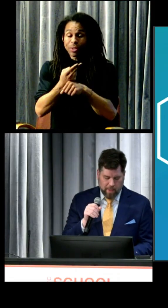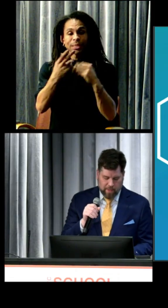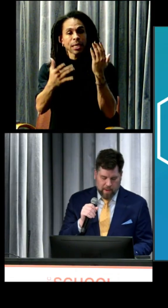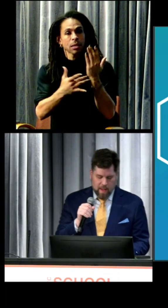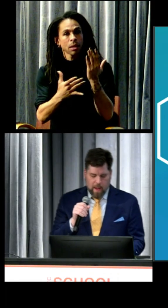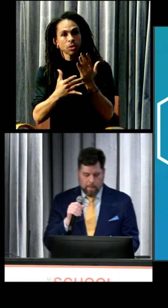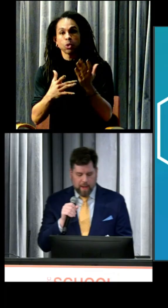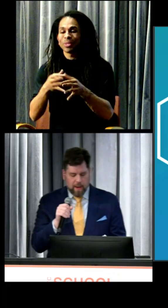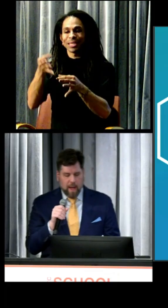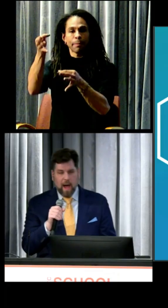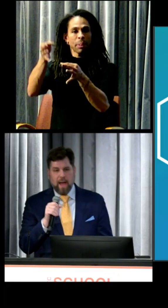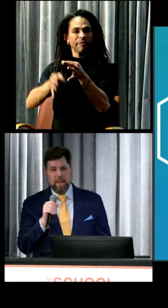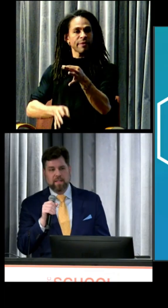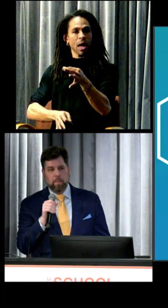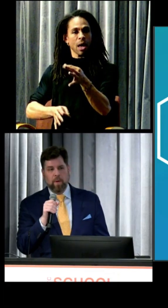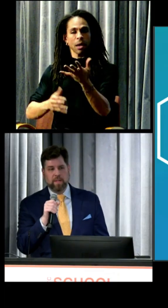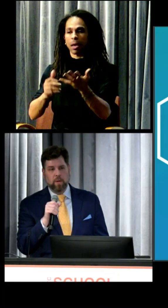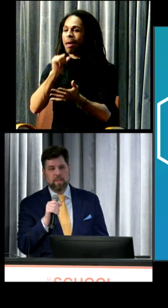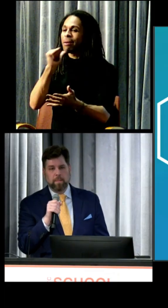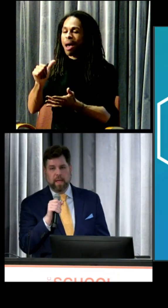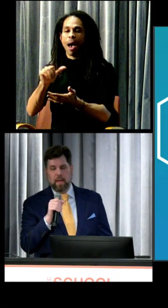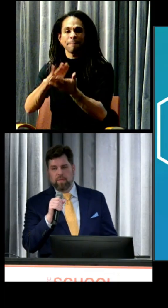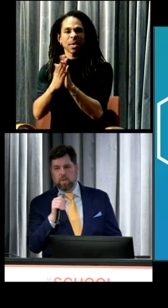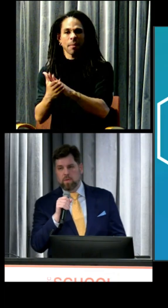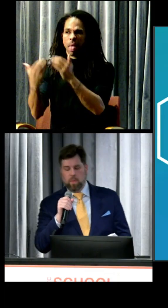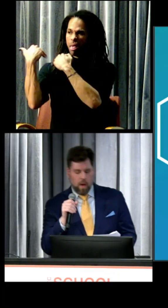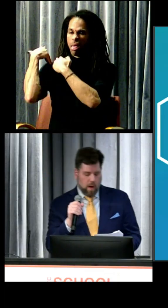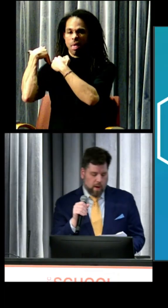an overview of what we did with NYSCI and Trivium.